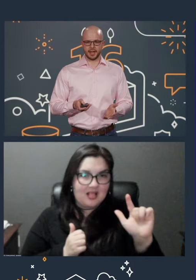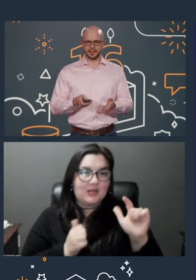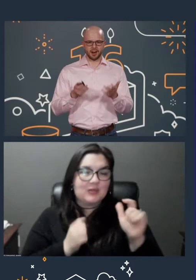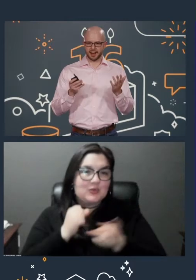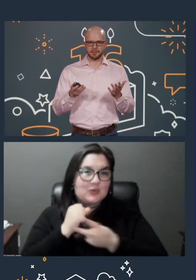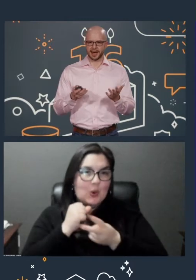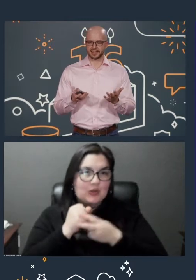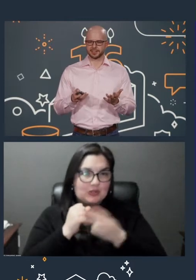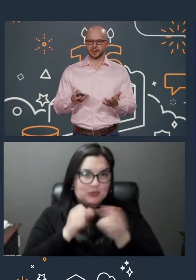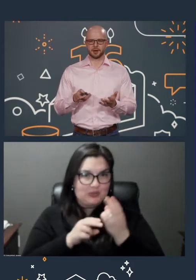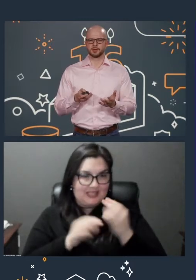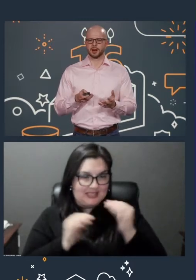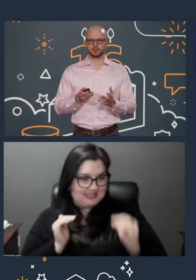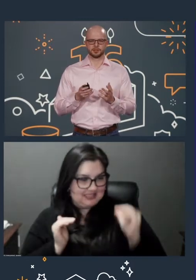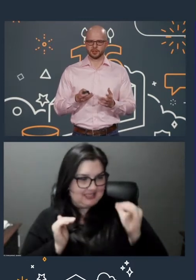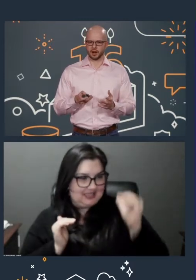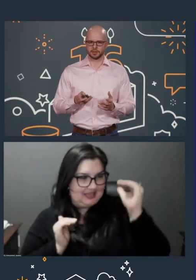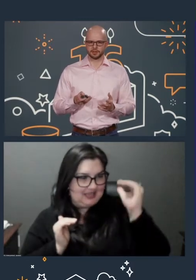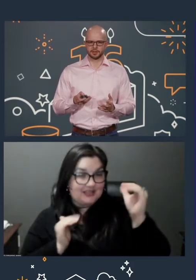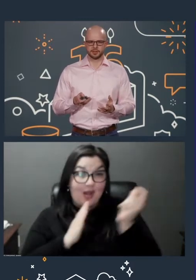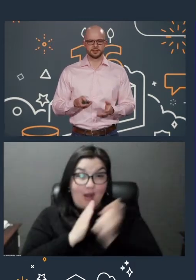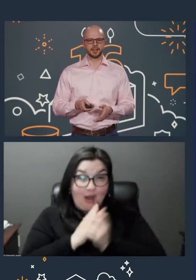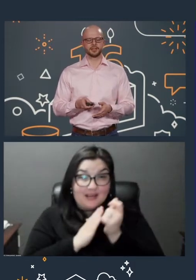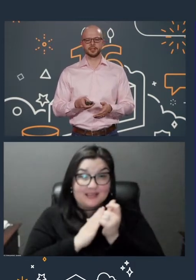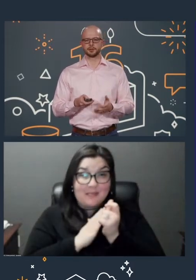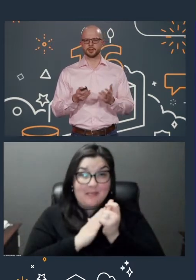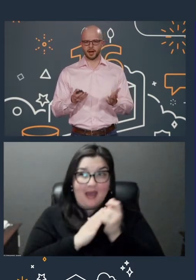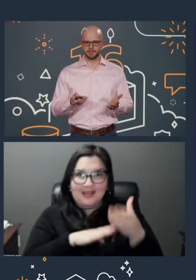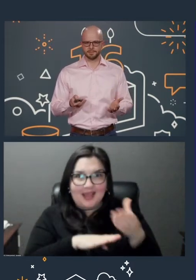and it automatically optimizes your costs, saving you time.